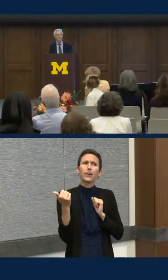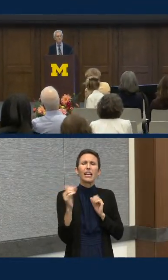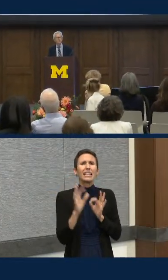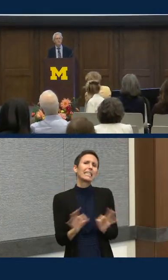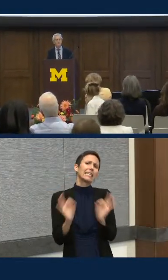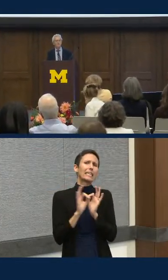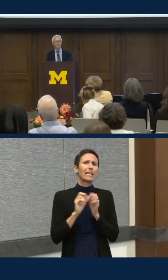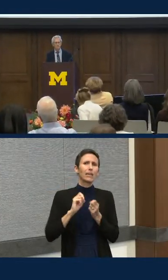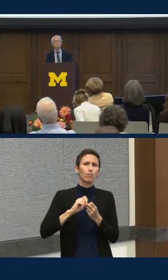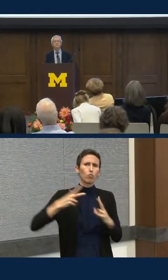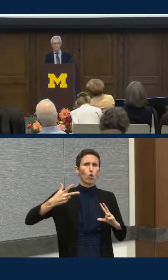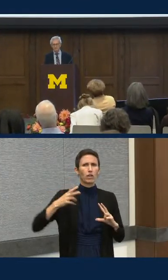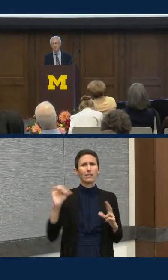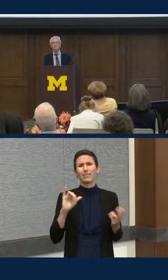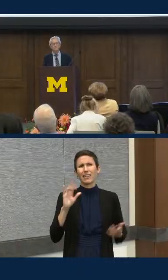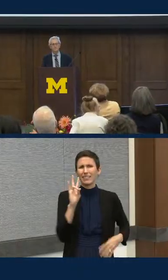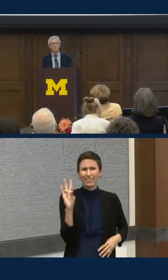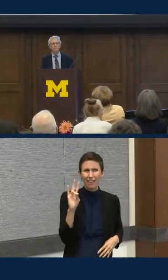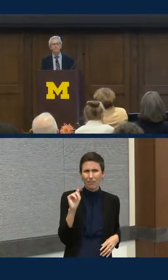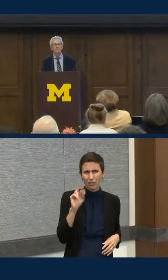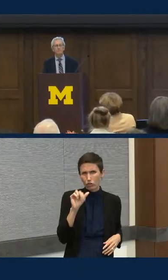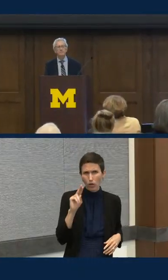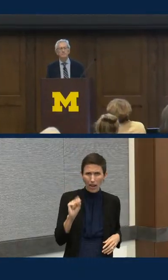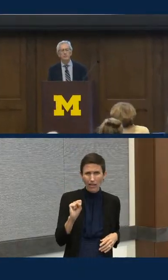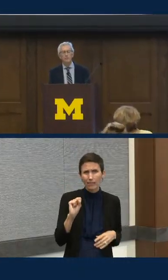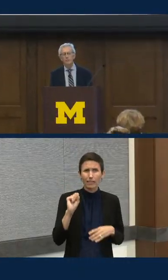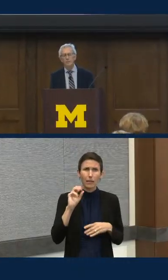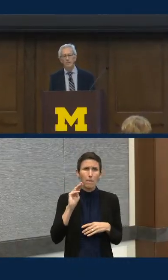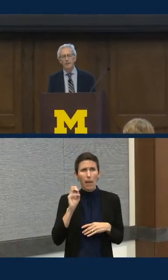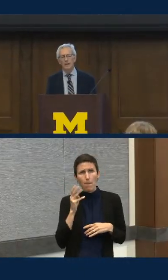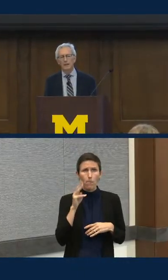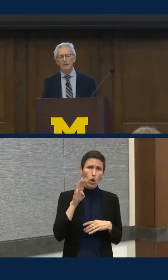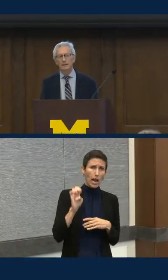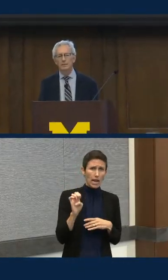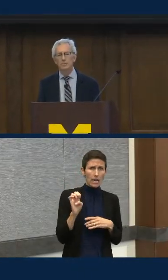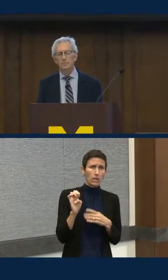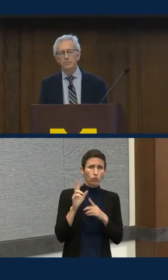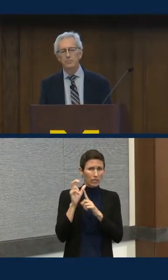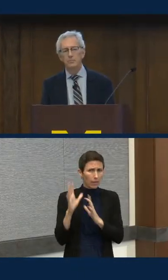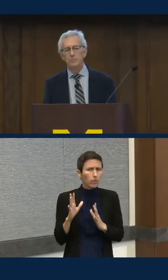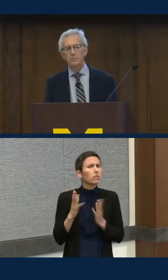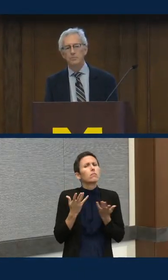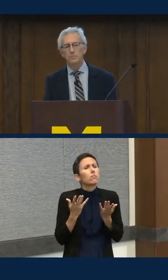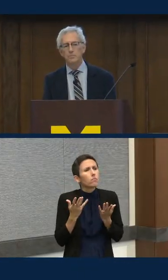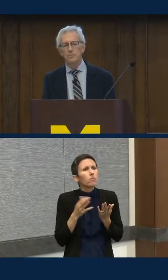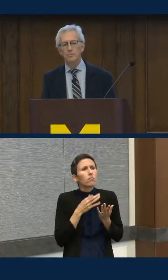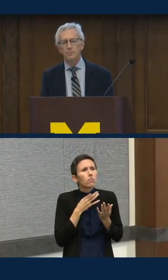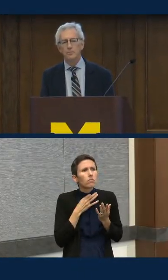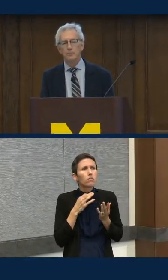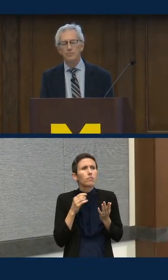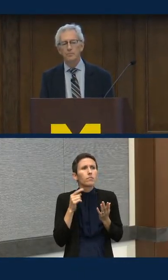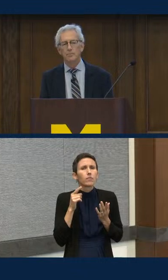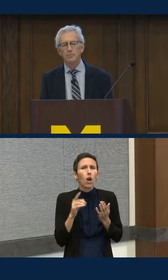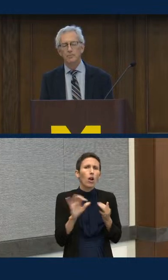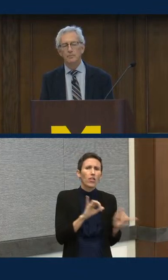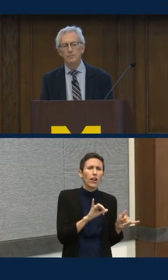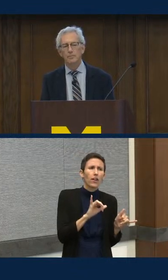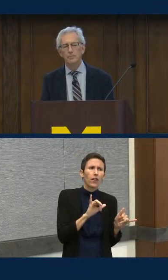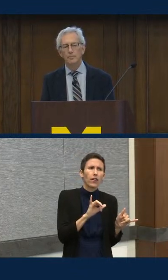protein link domain receptors,